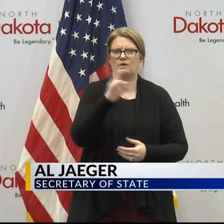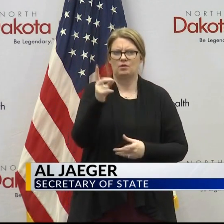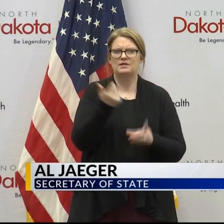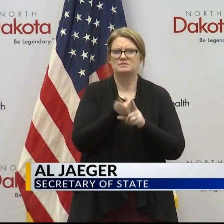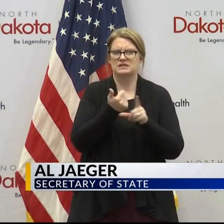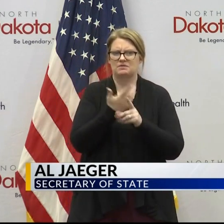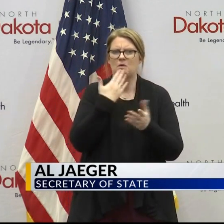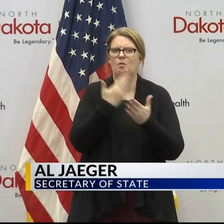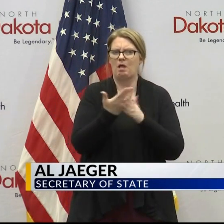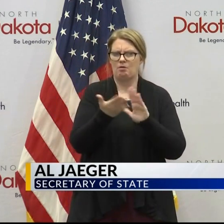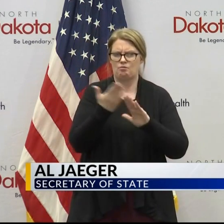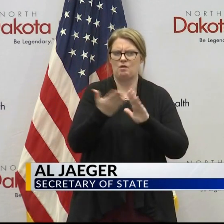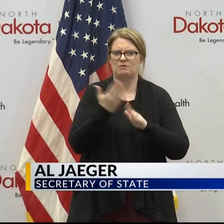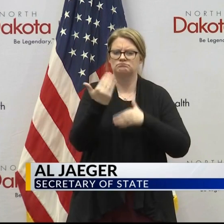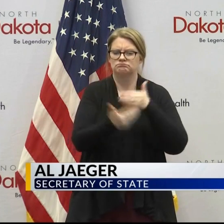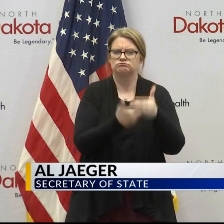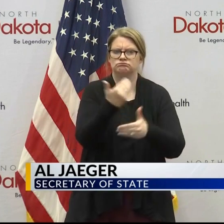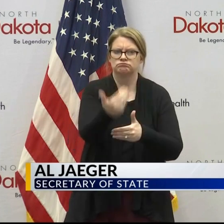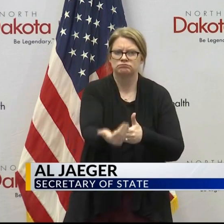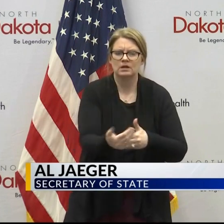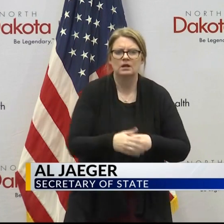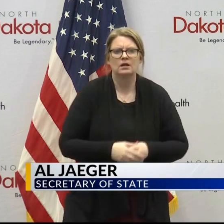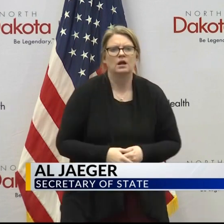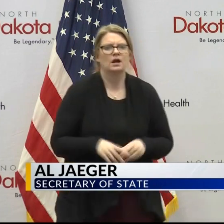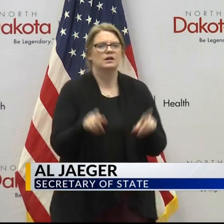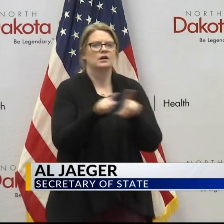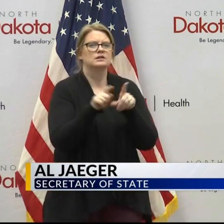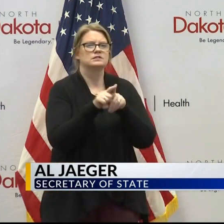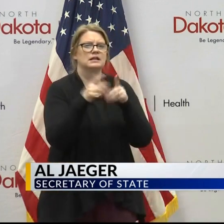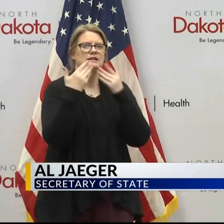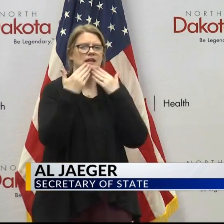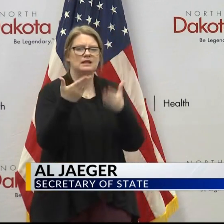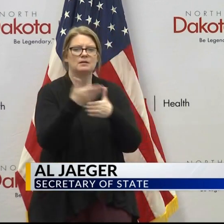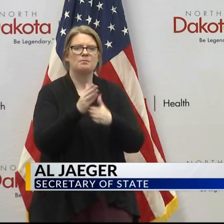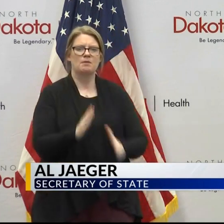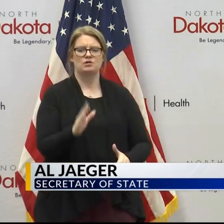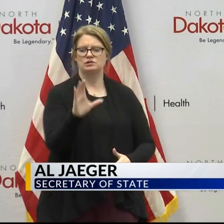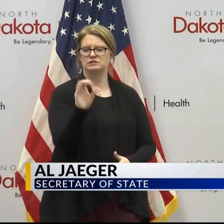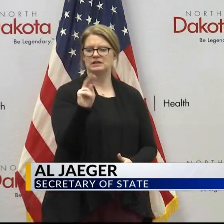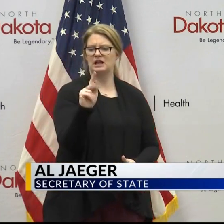POSITION WITH OUR LAWS AND WITH THE -- BUT THE GOVERNOR IS DONE WITH THIS EXECUTIVE ORDER TO MAKE SURE THAT ELECTION TO NORTH DAKOTA WILL CONTINUE TO